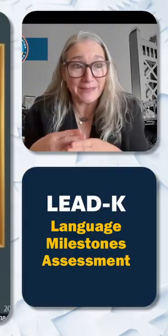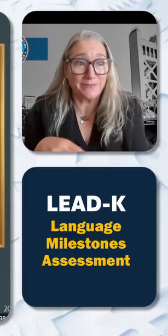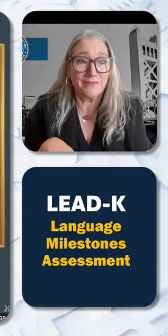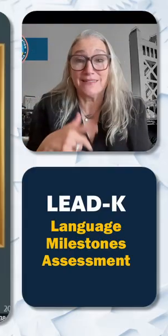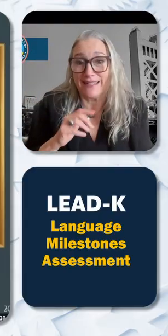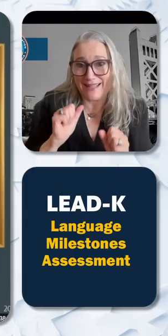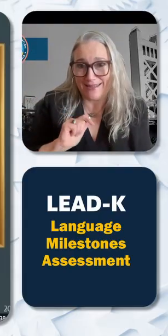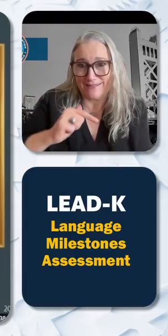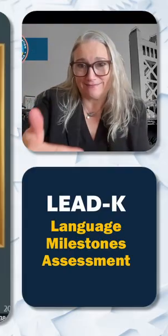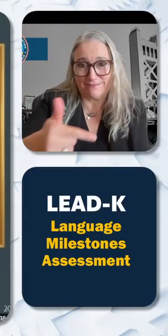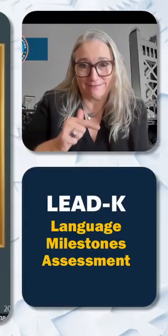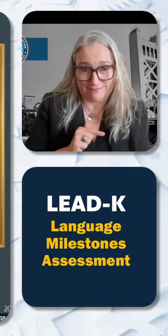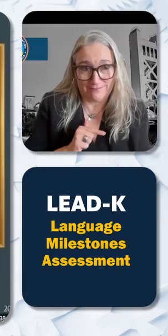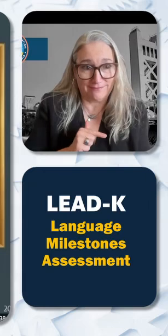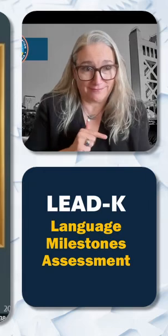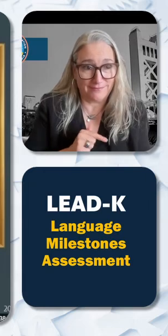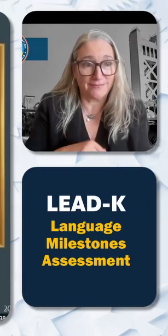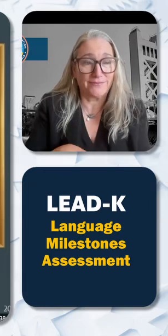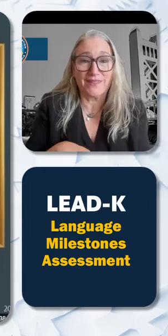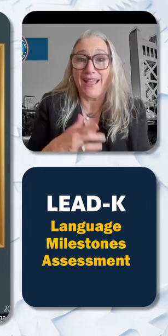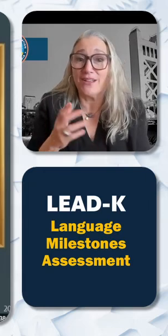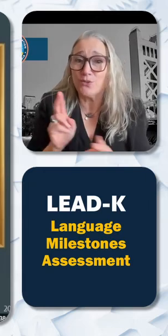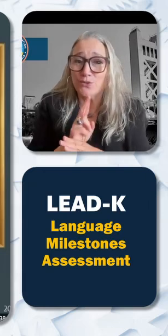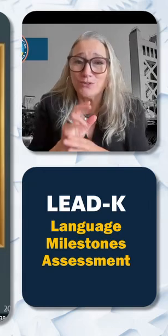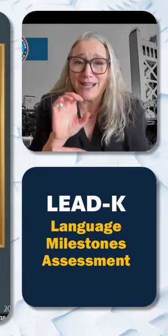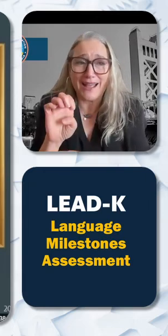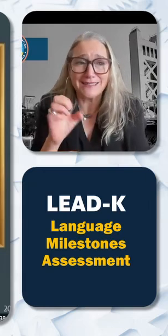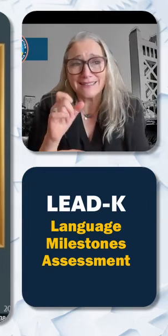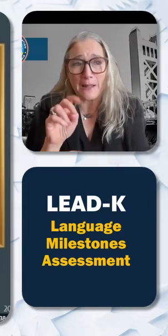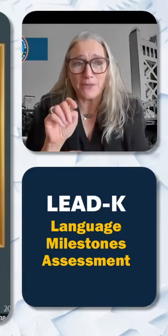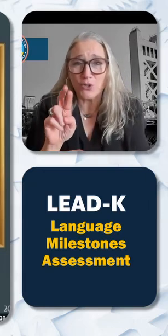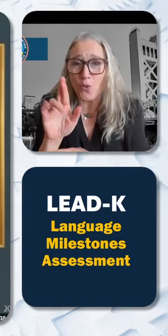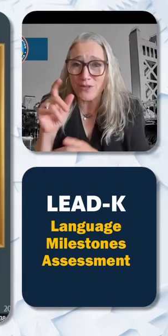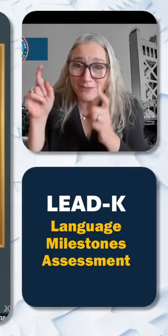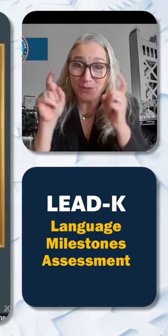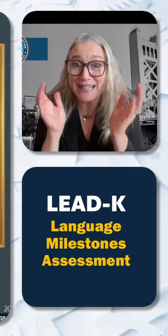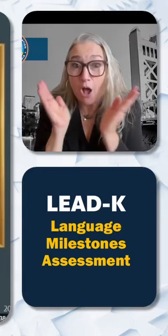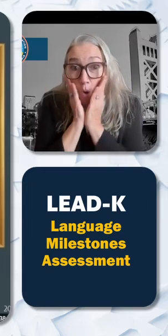names to refer to their family members, to their teacher, they can take turns in conversation,